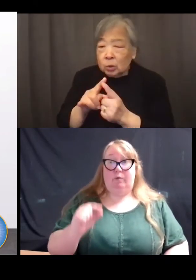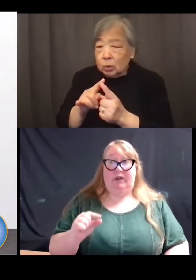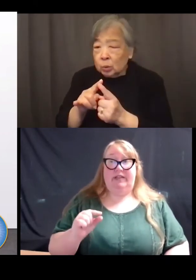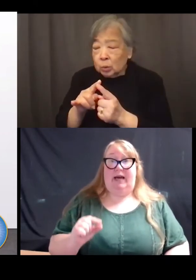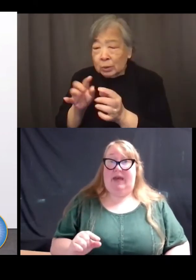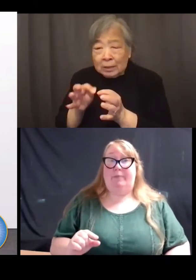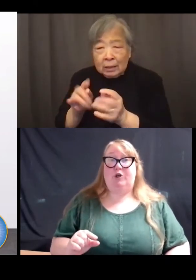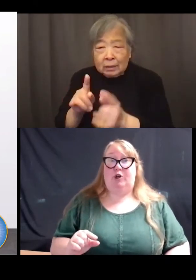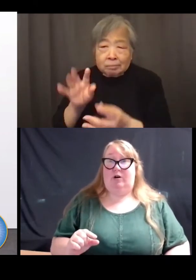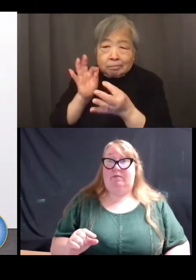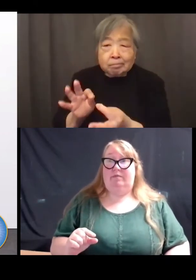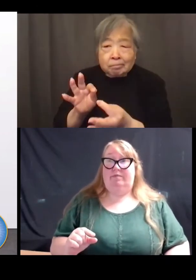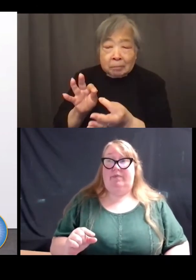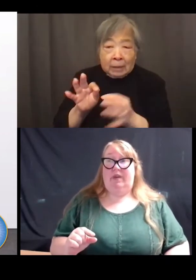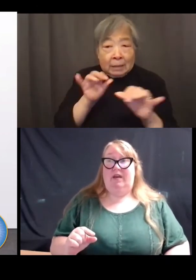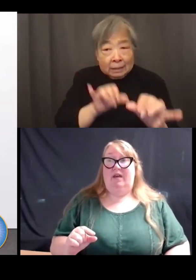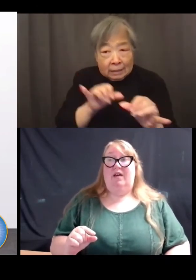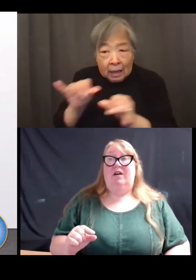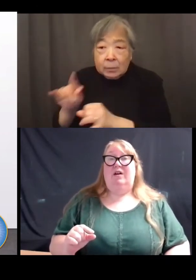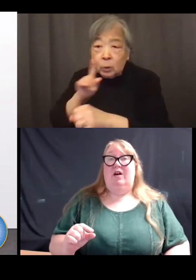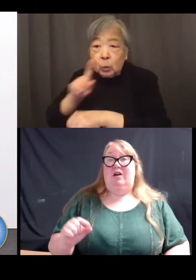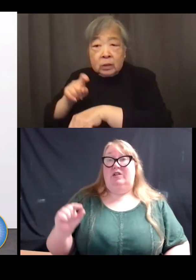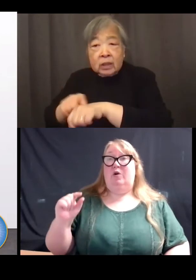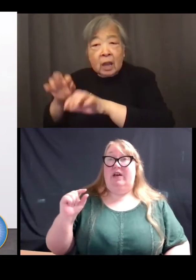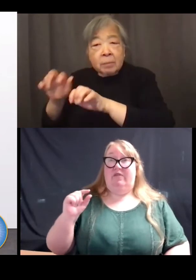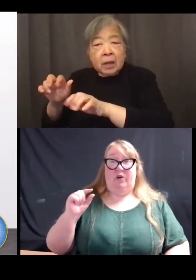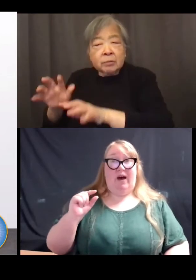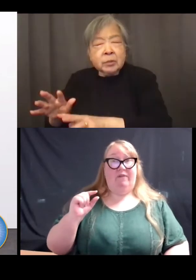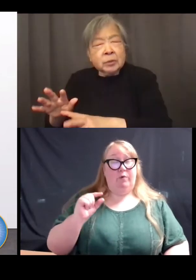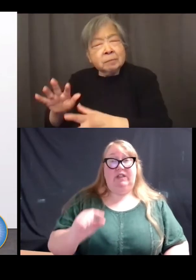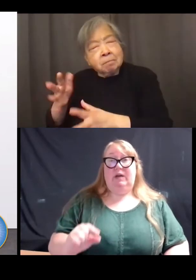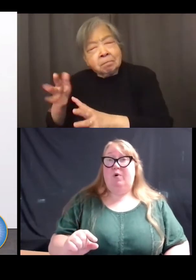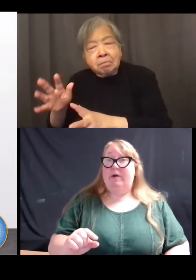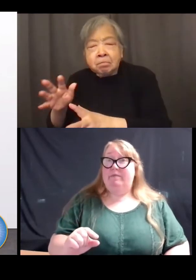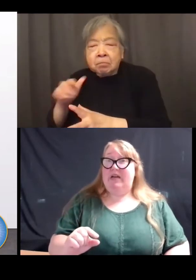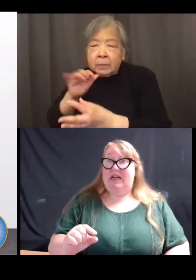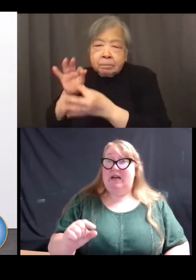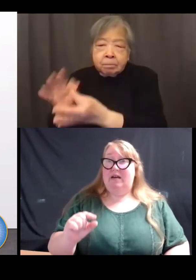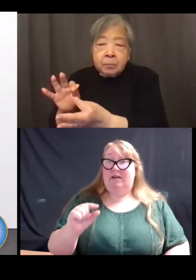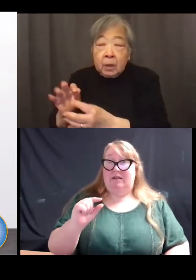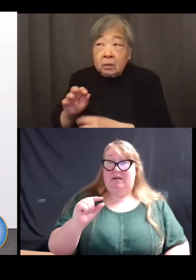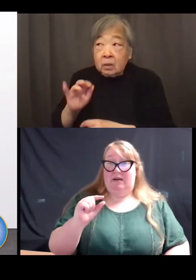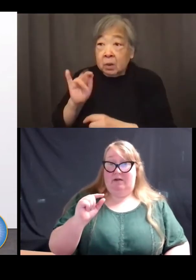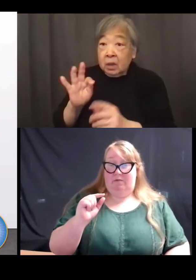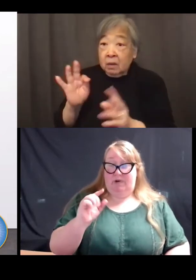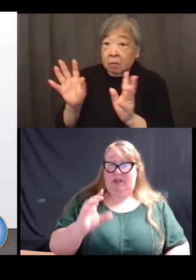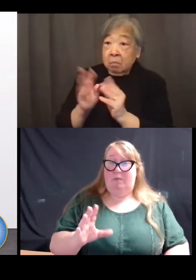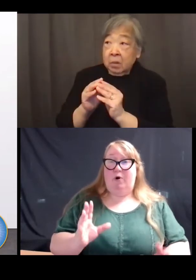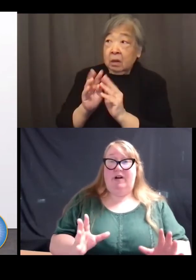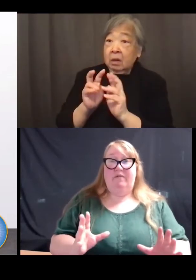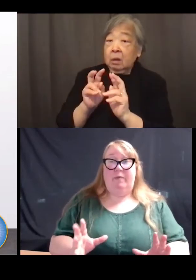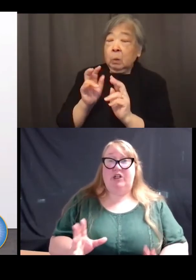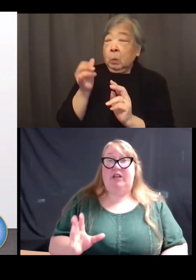real-time captioner So, if you have a really important meeting, really important information